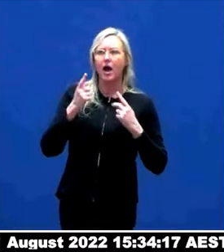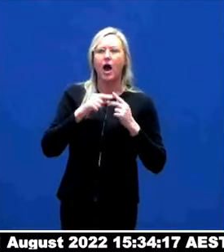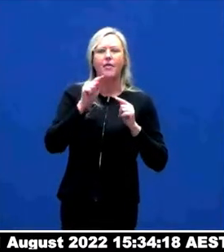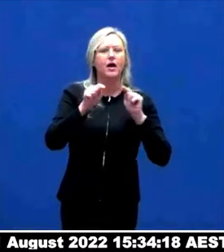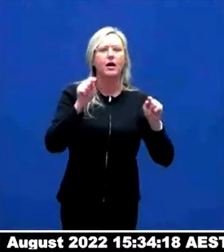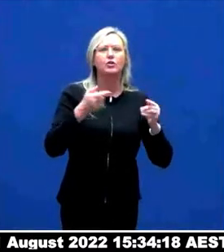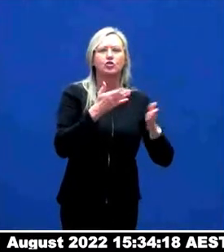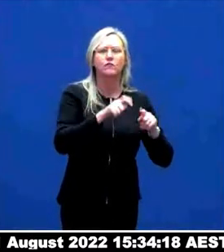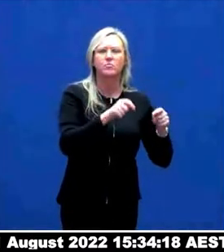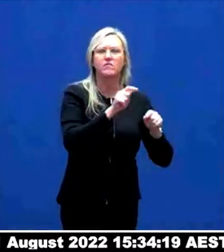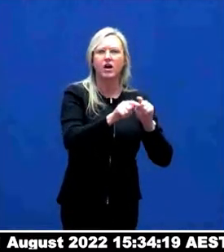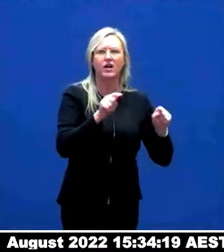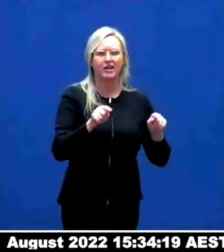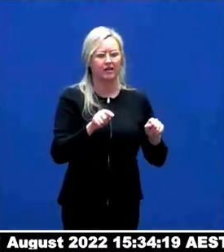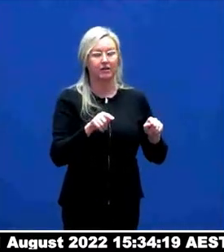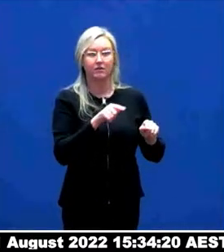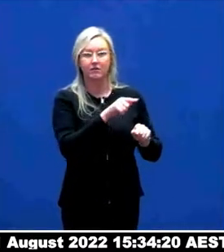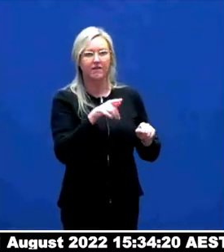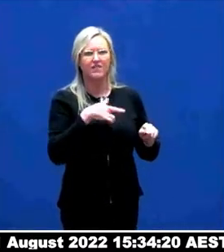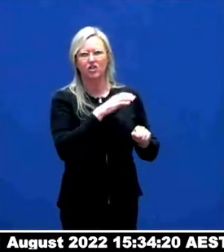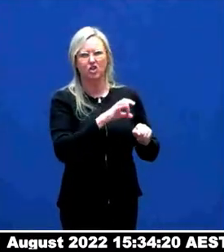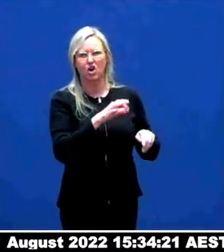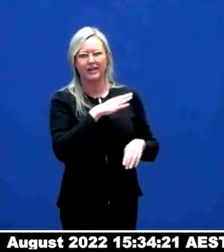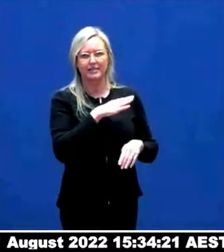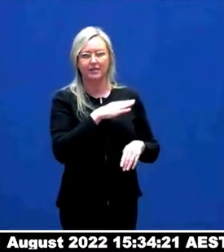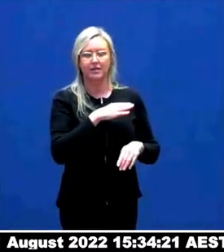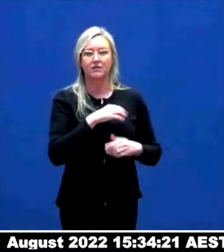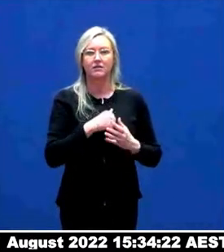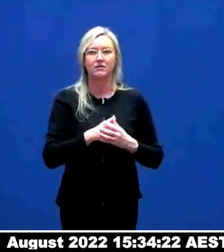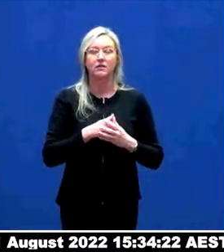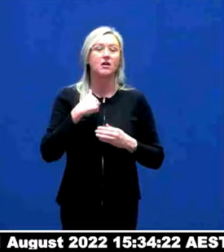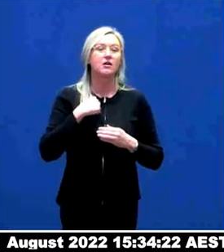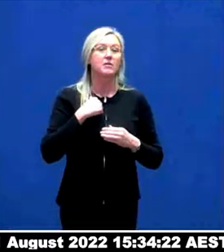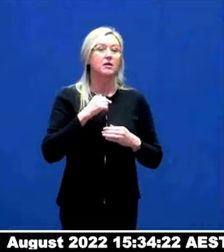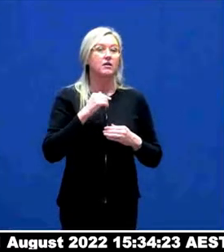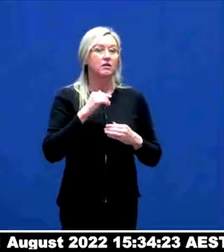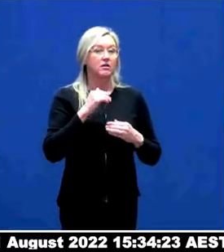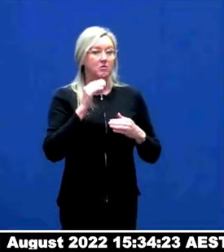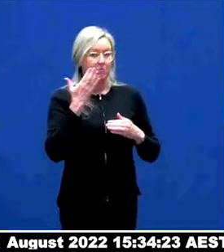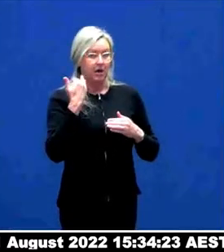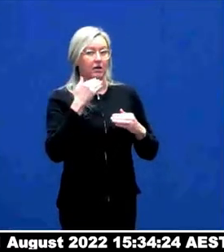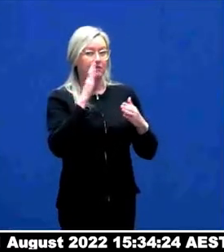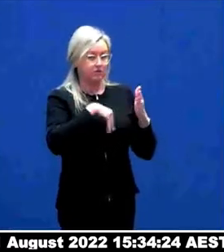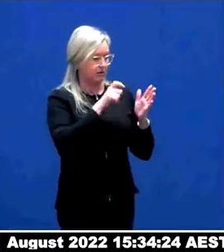providers. It's an unnecessary - I haven't experienced them in the NDIS but where I have experienced them, they're unnecessary and useless.